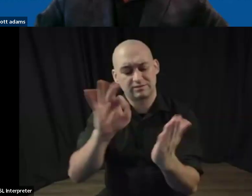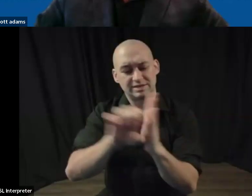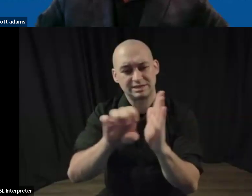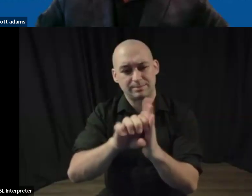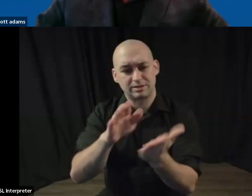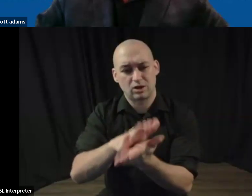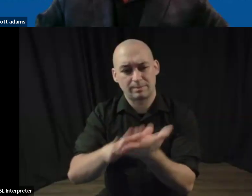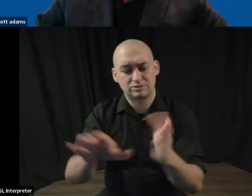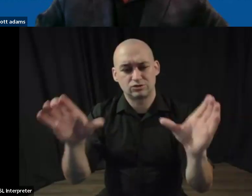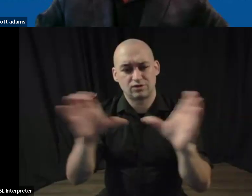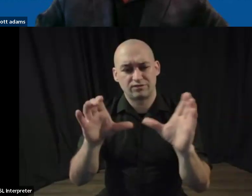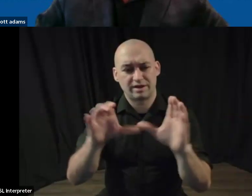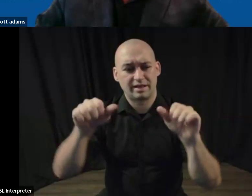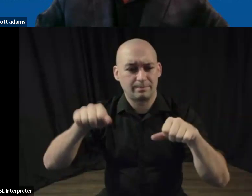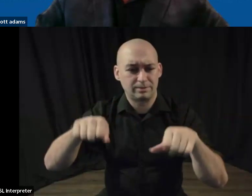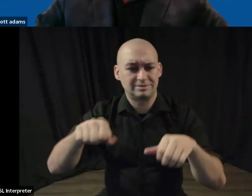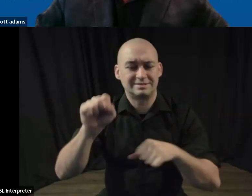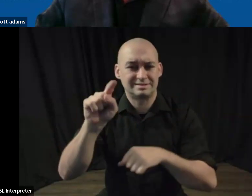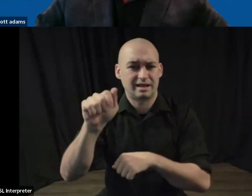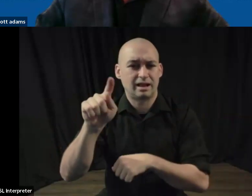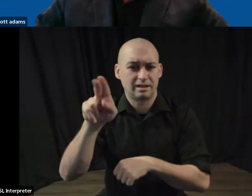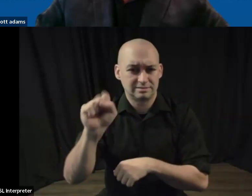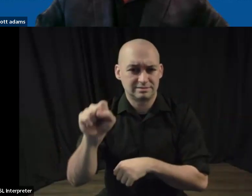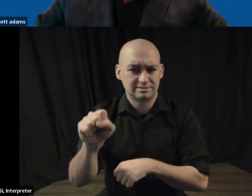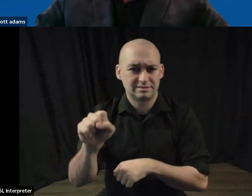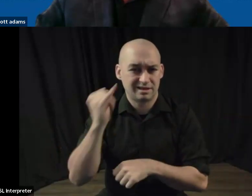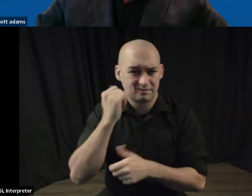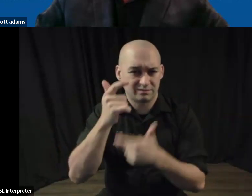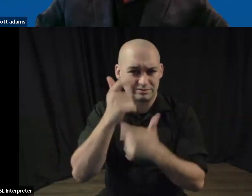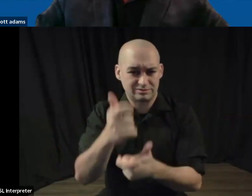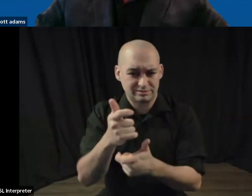entity status. So, if you're interested in understanding, like what documentation we're